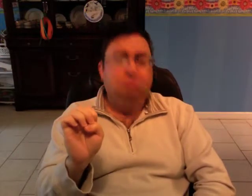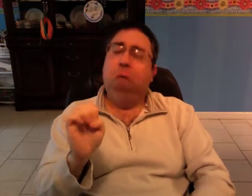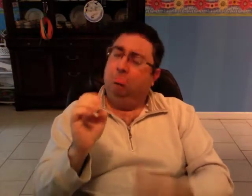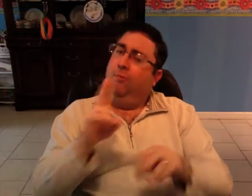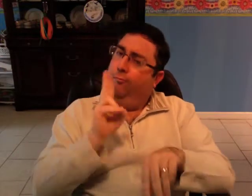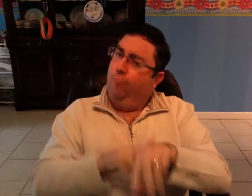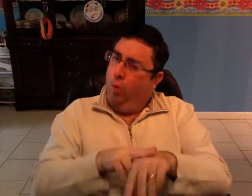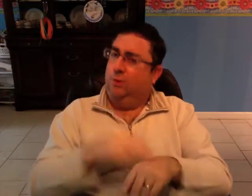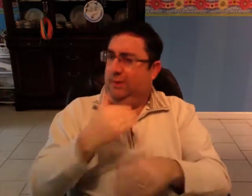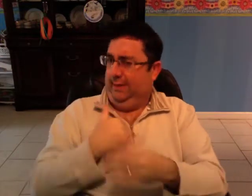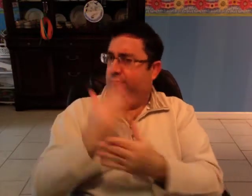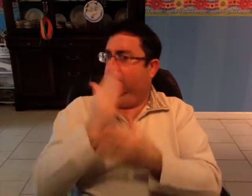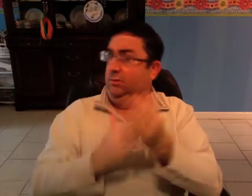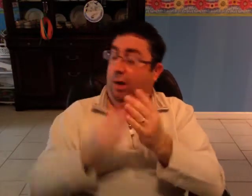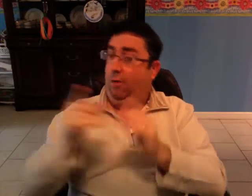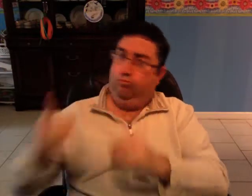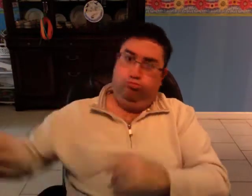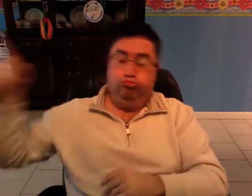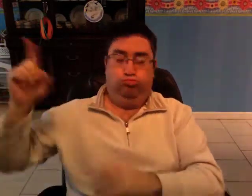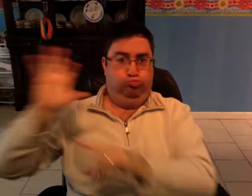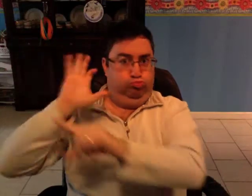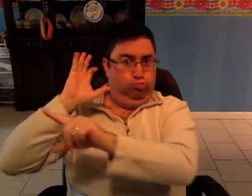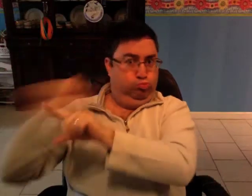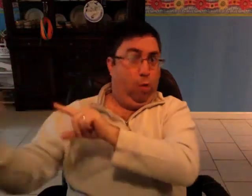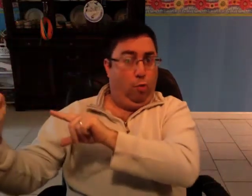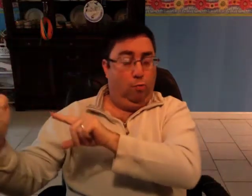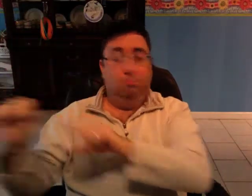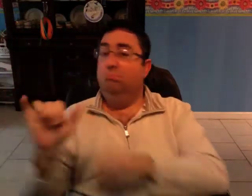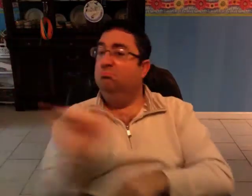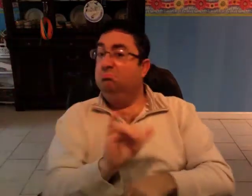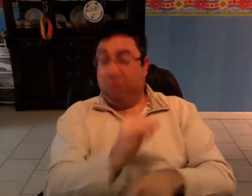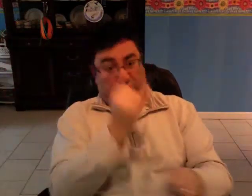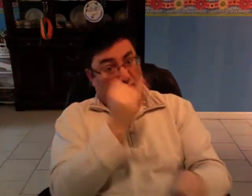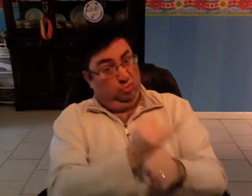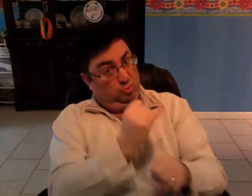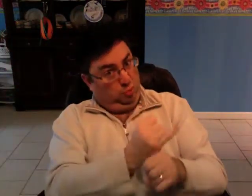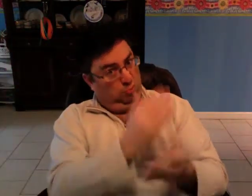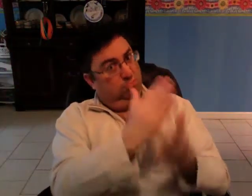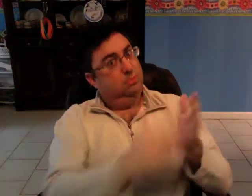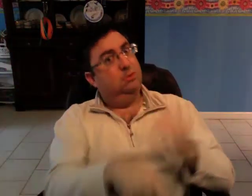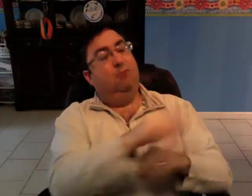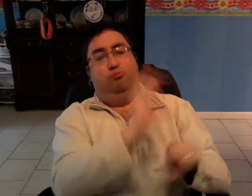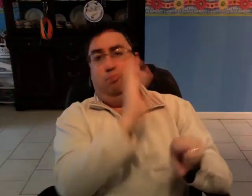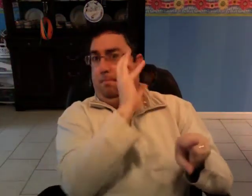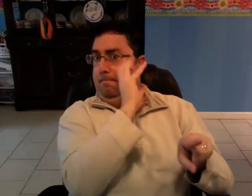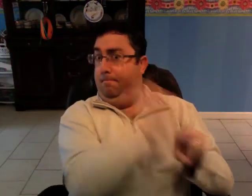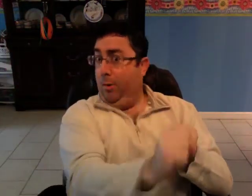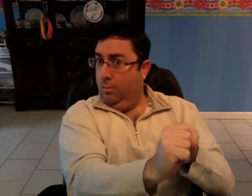There are naturally some "stars" in the mainstream, just as there are in schools for the Deaf.